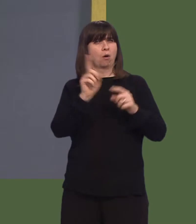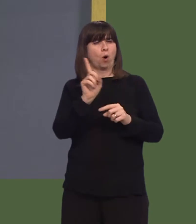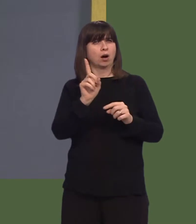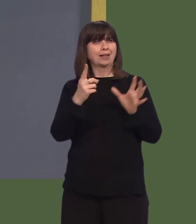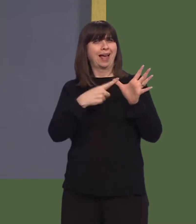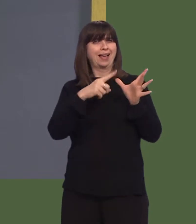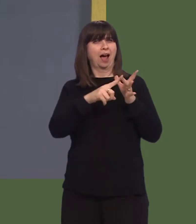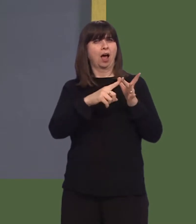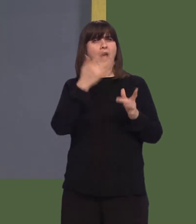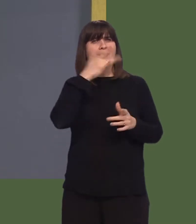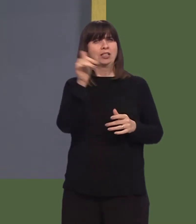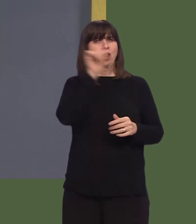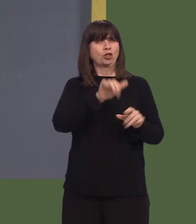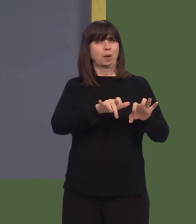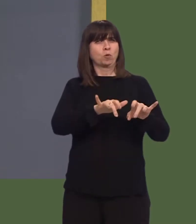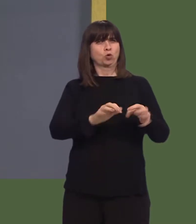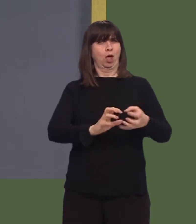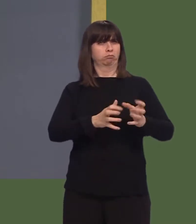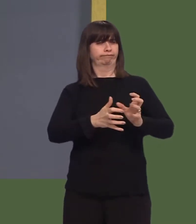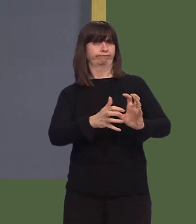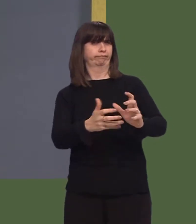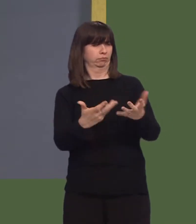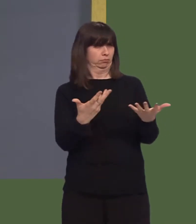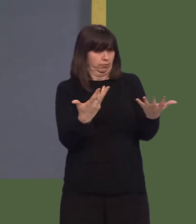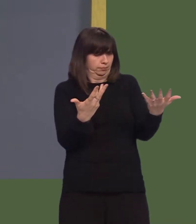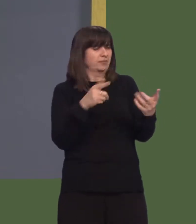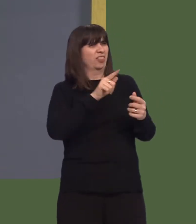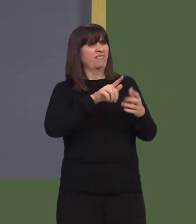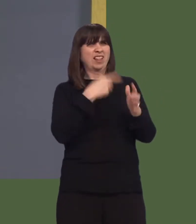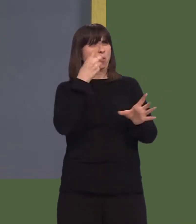So, what will you do in the meantime to make sure we take practical action to put Wales